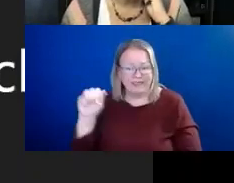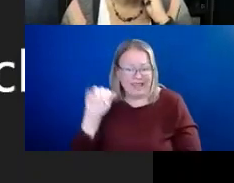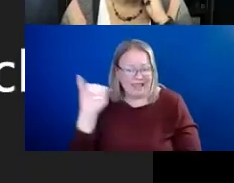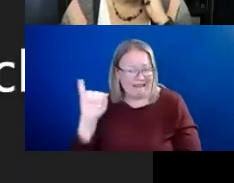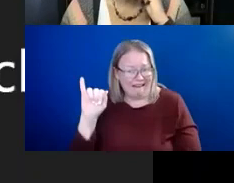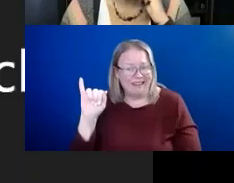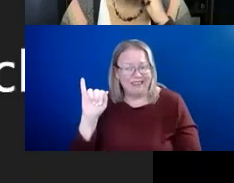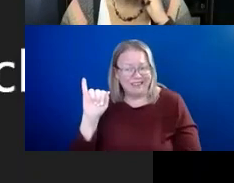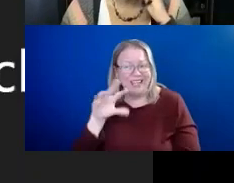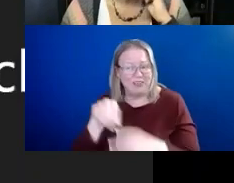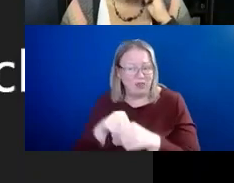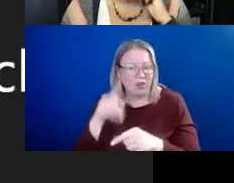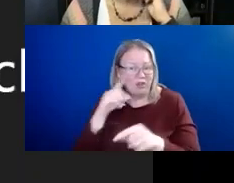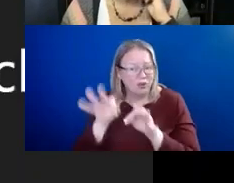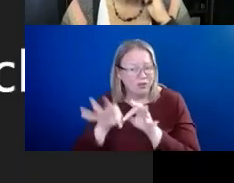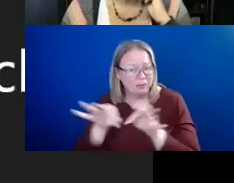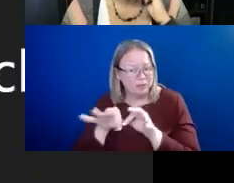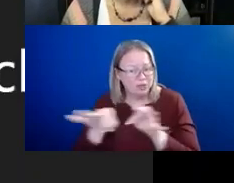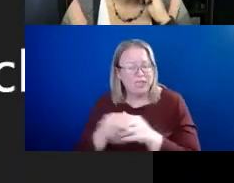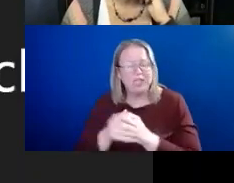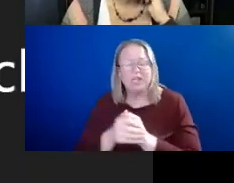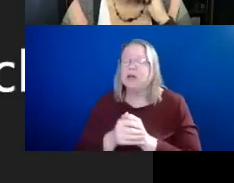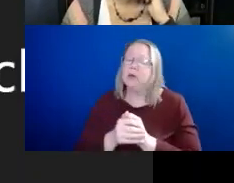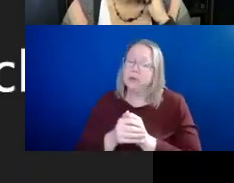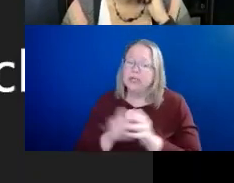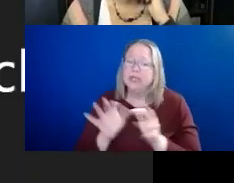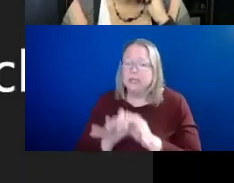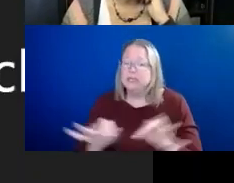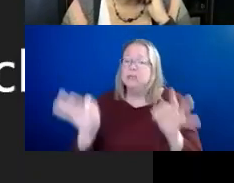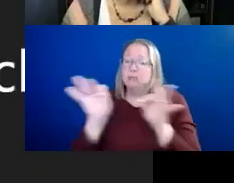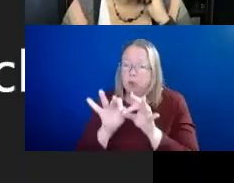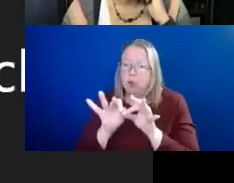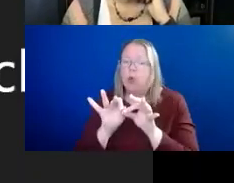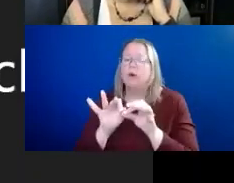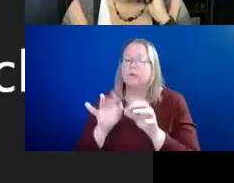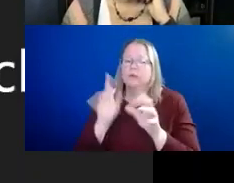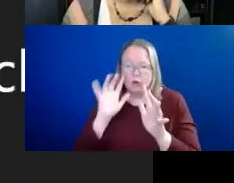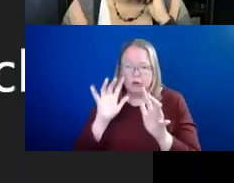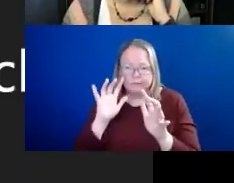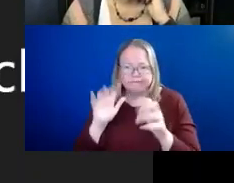for captioning. It's a really important way to 13:28:17 push yourself to think about